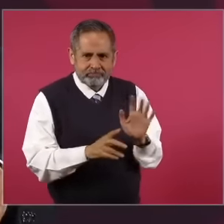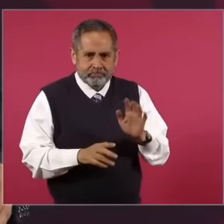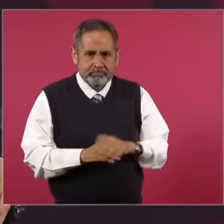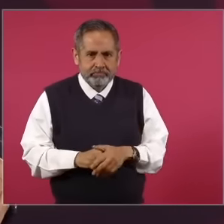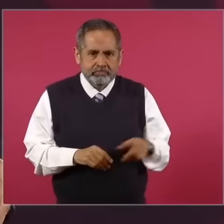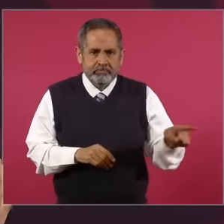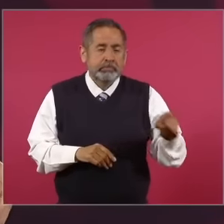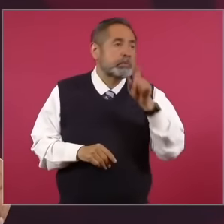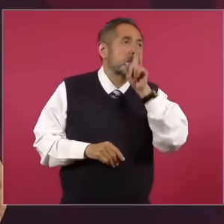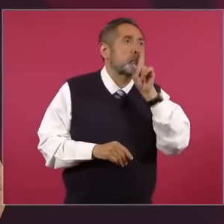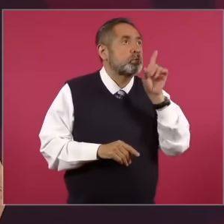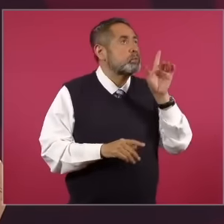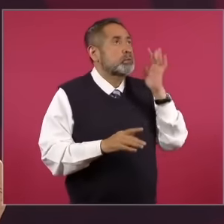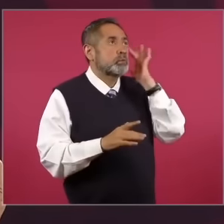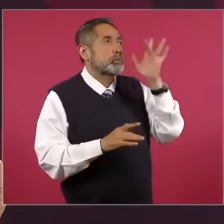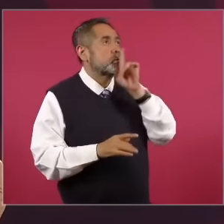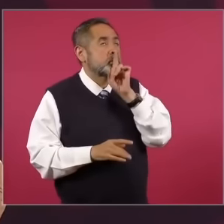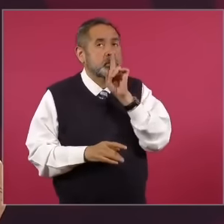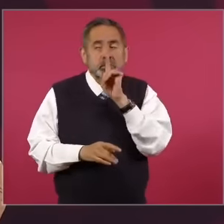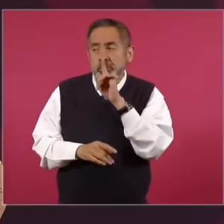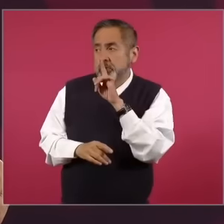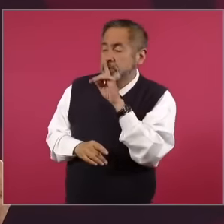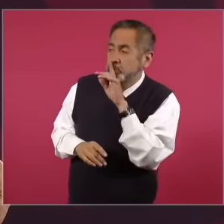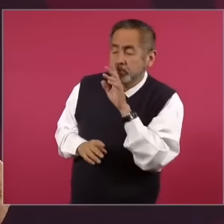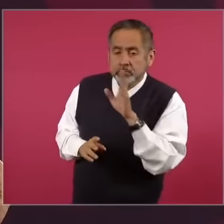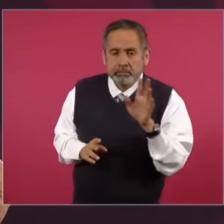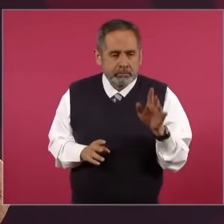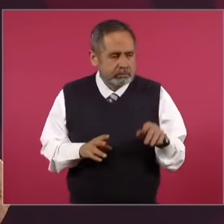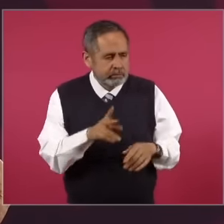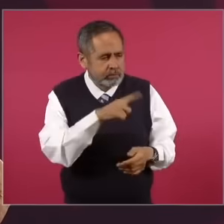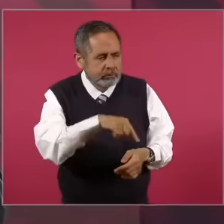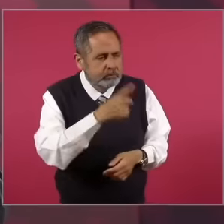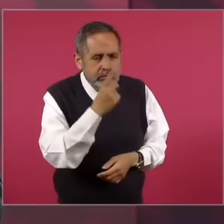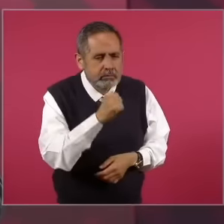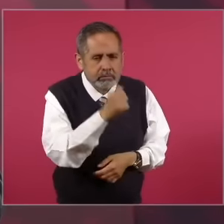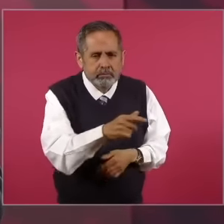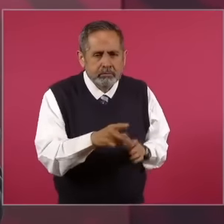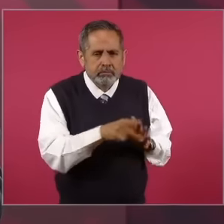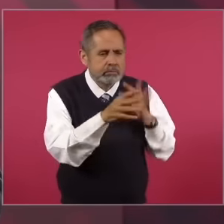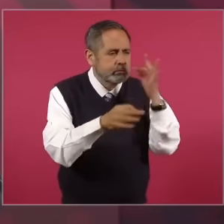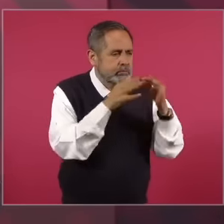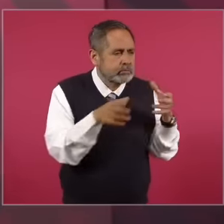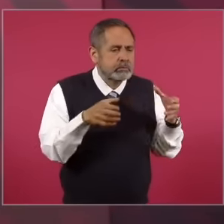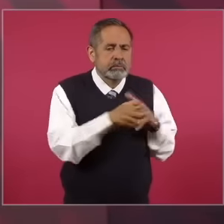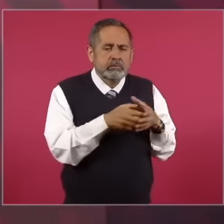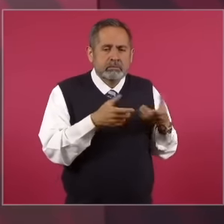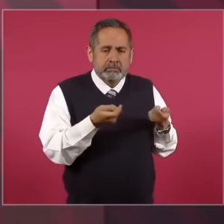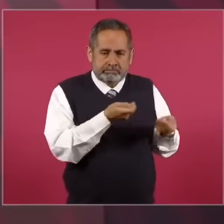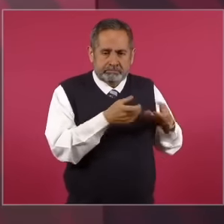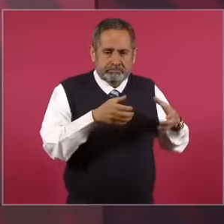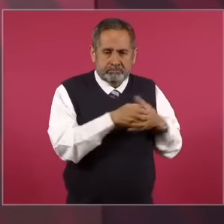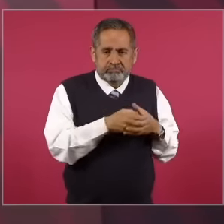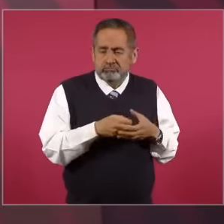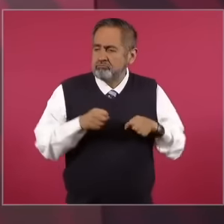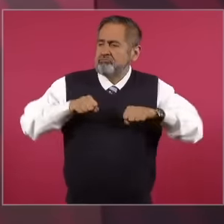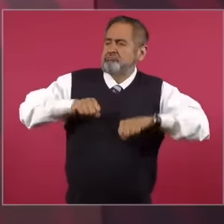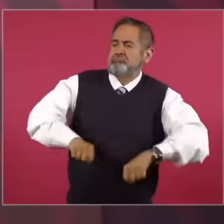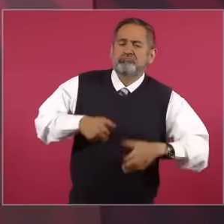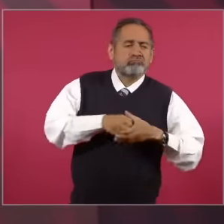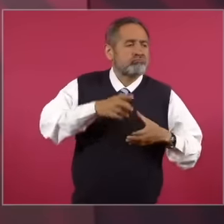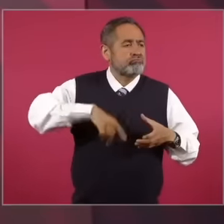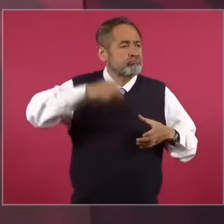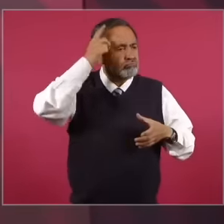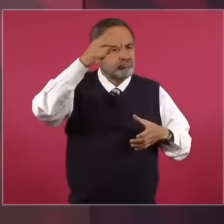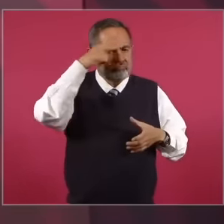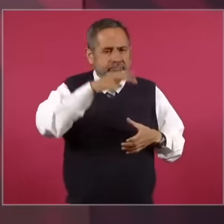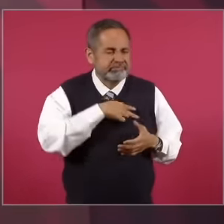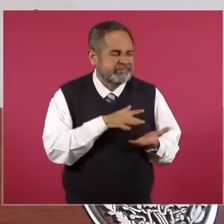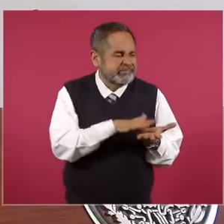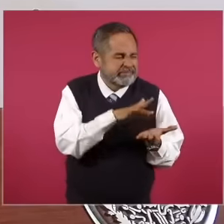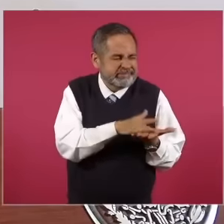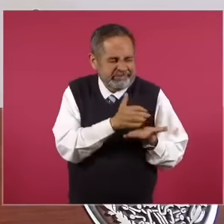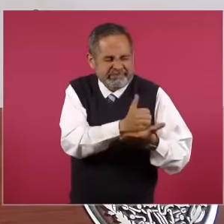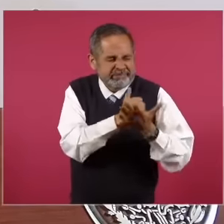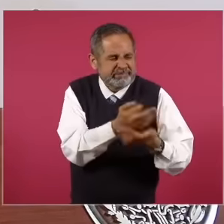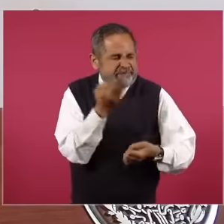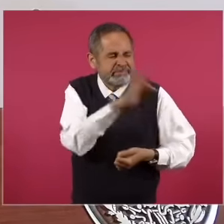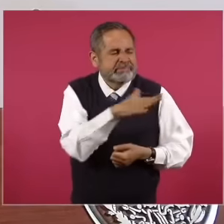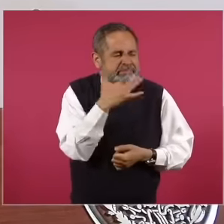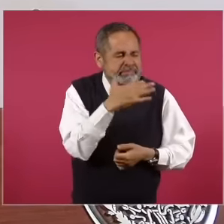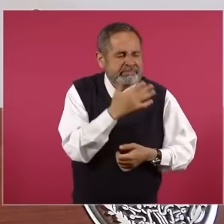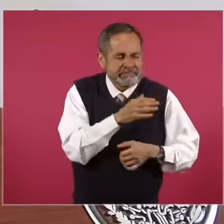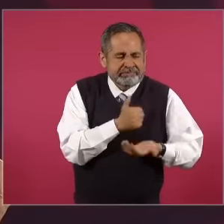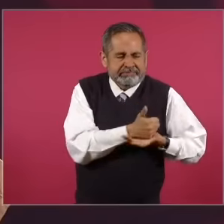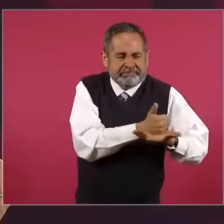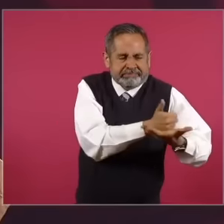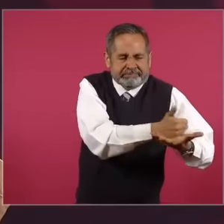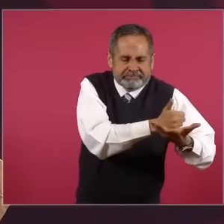the oligarchs, those who felt like owners of Mexico, those who helped in the fraud, nor the